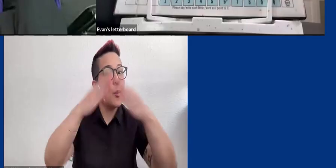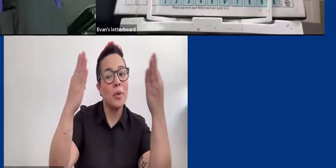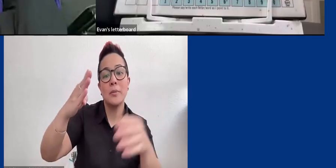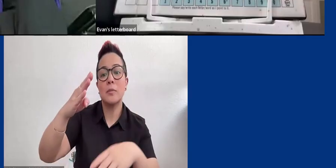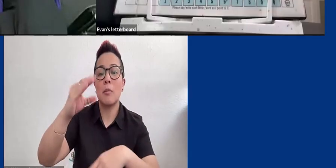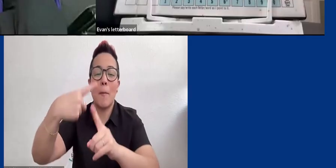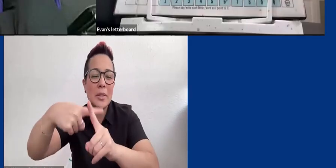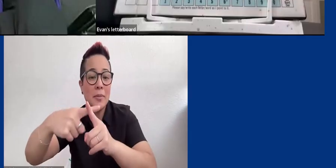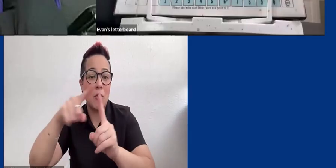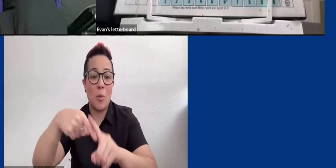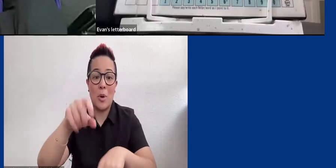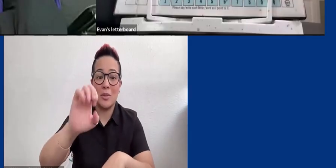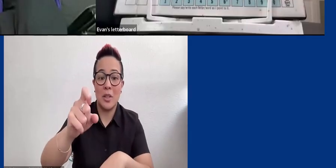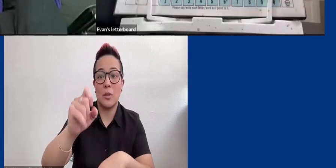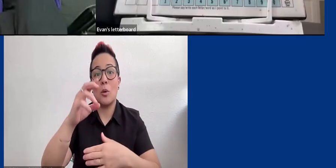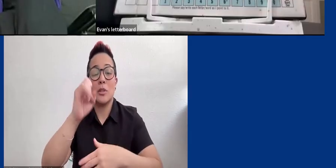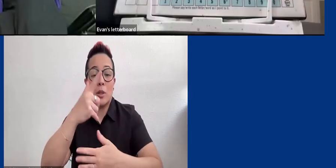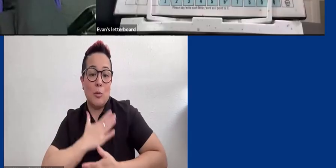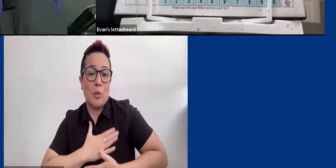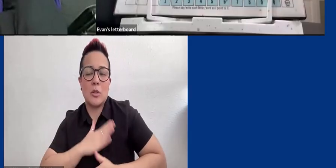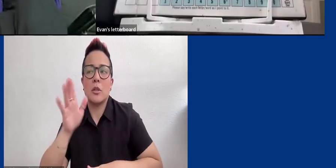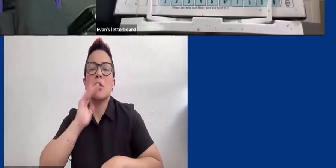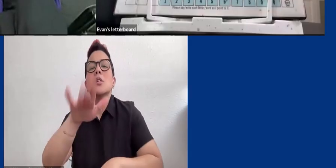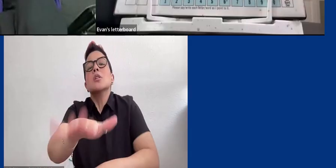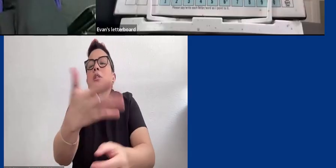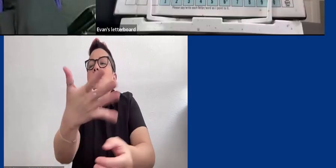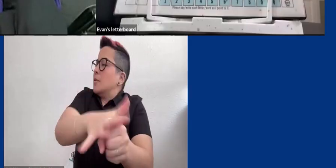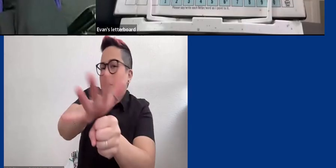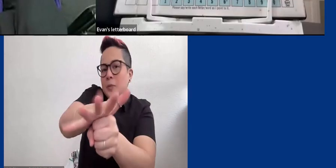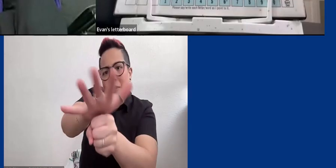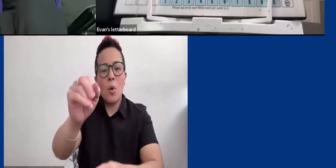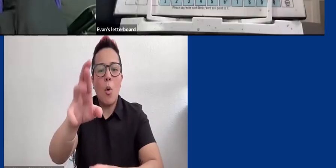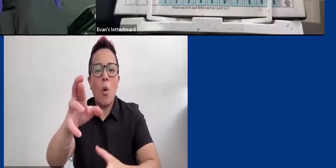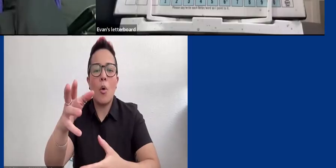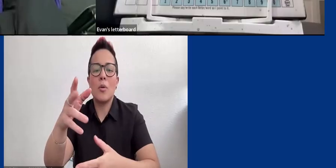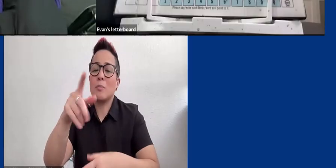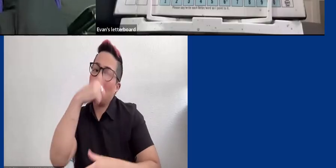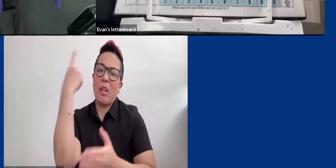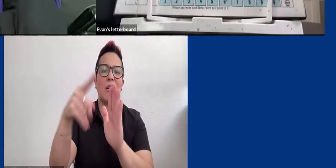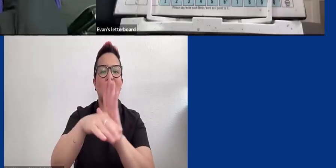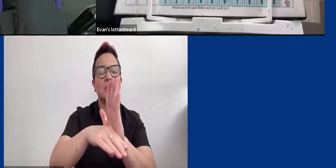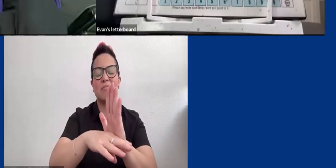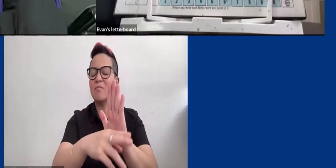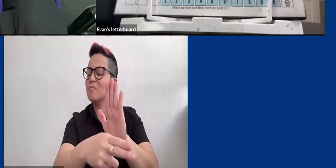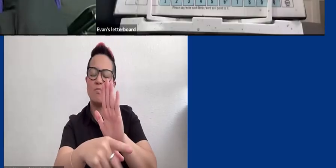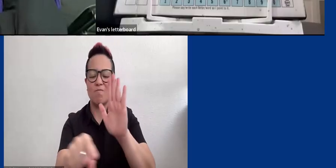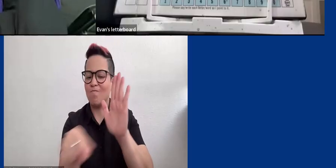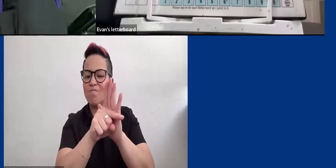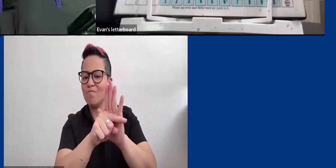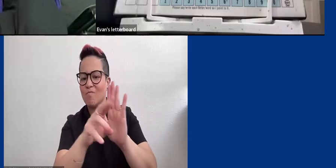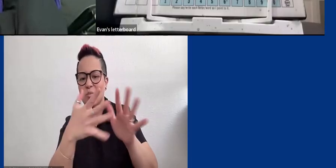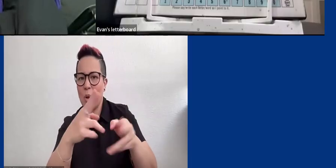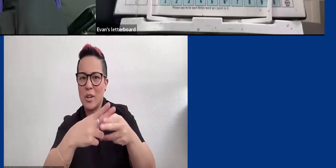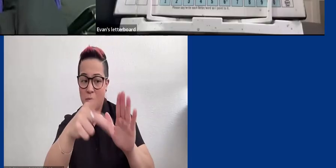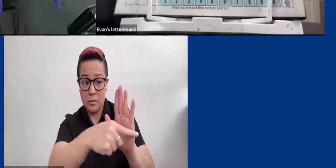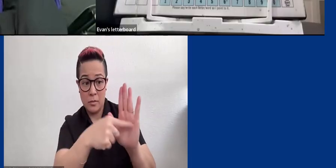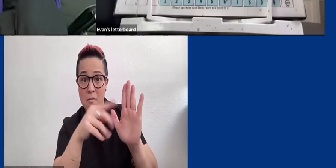are silenced or blacklisted as bob was from the very organizations that supposedly exist to help us.